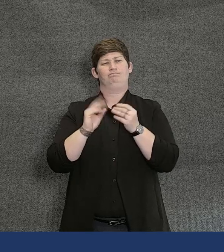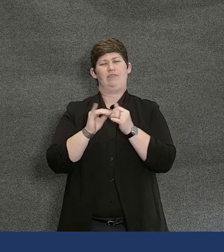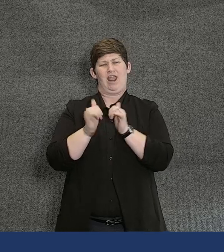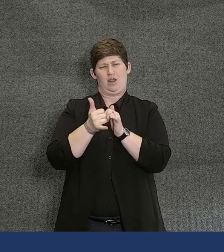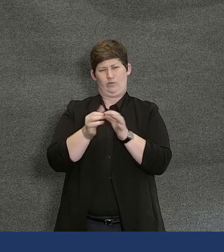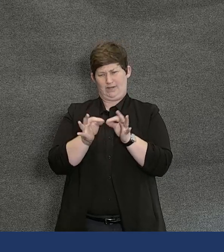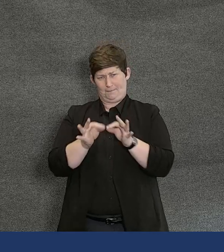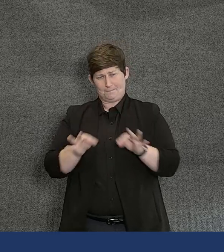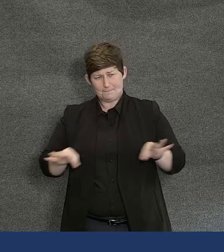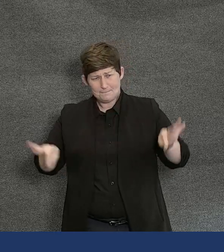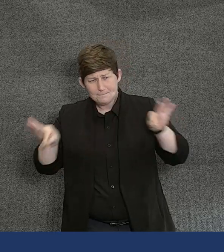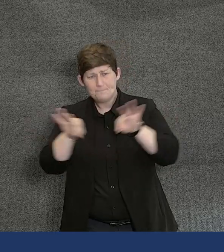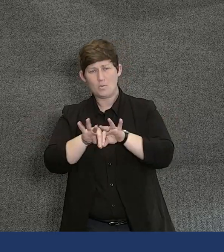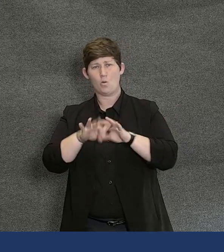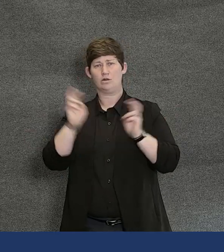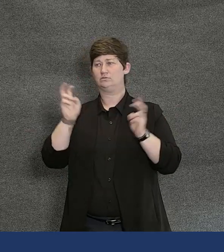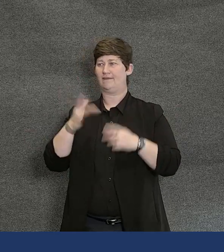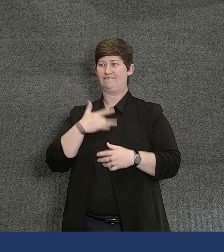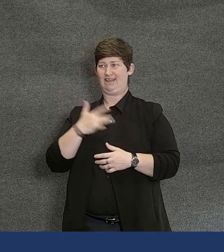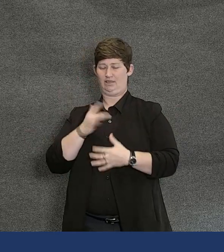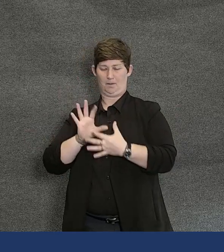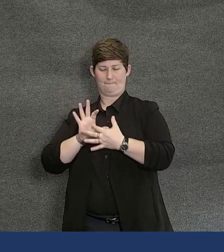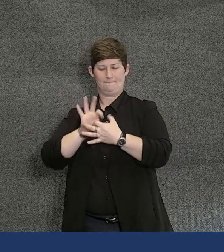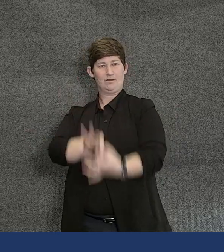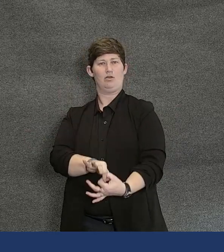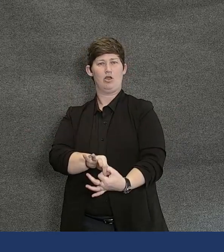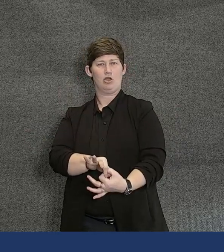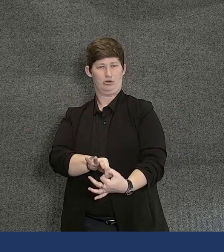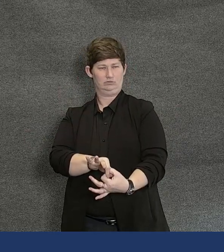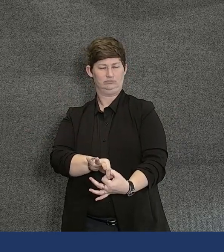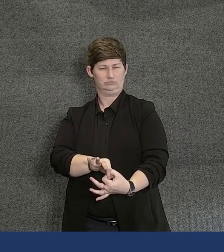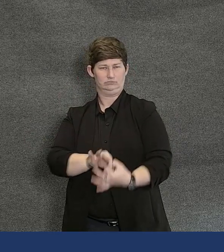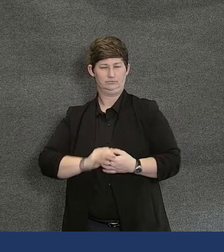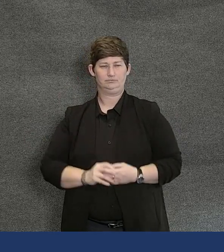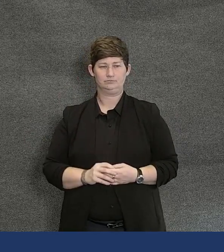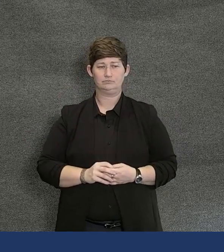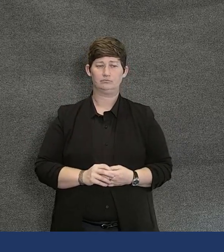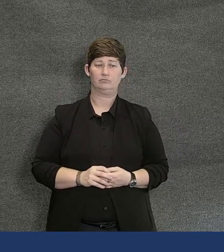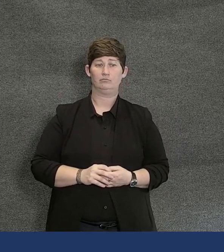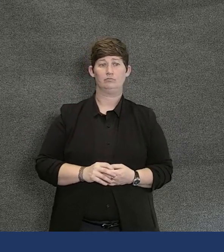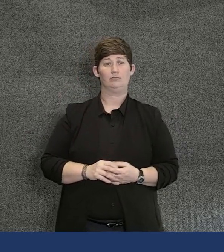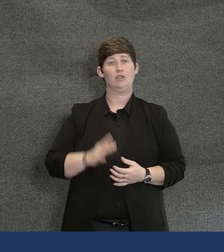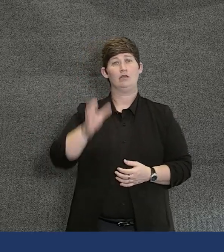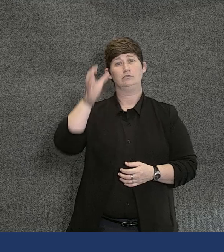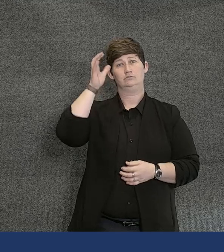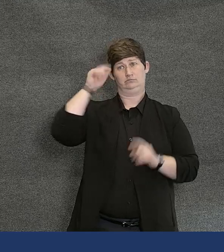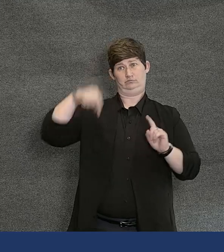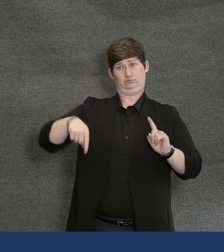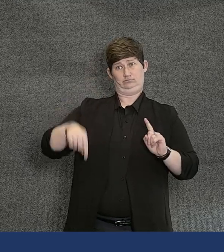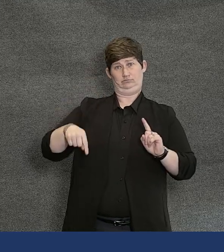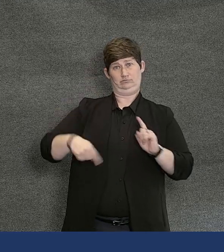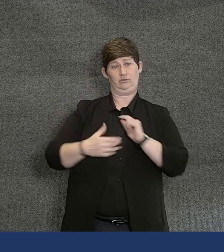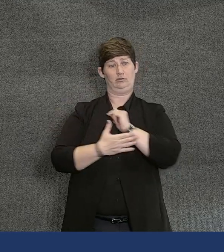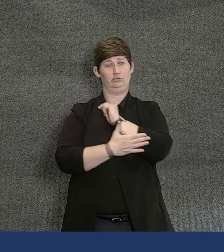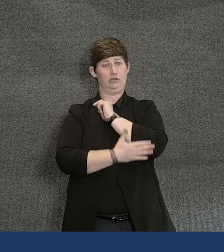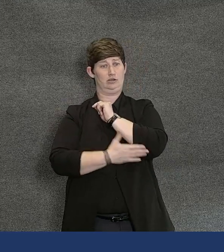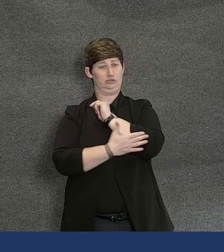It is the central idea and vision in our country. Liberty and justice for--